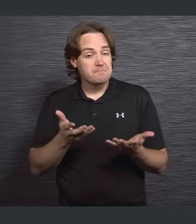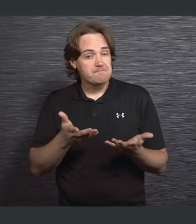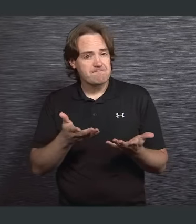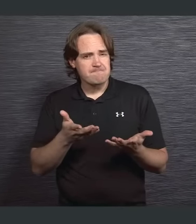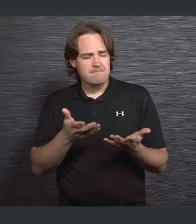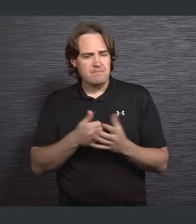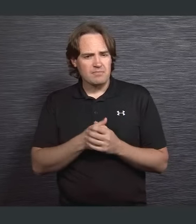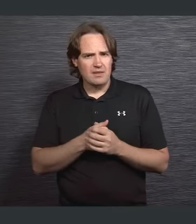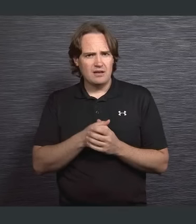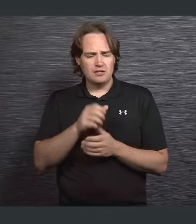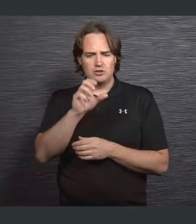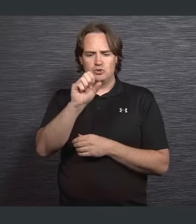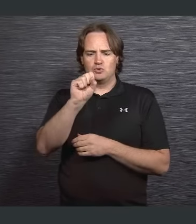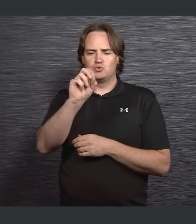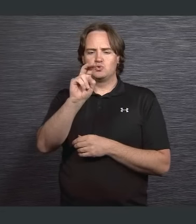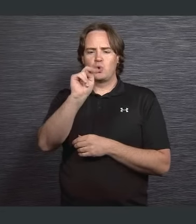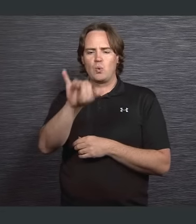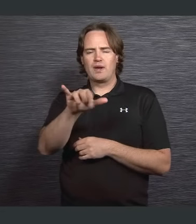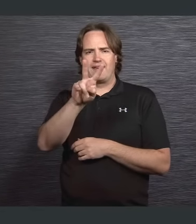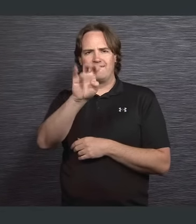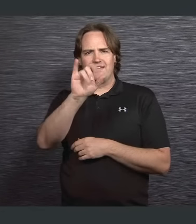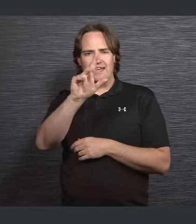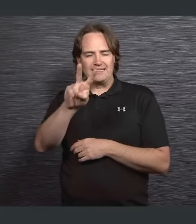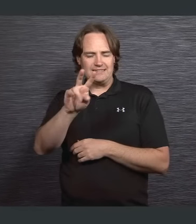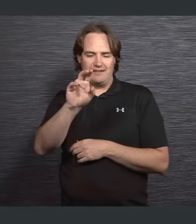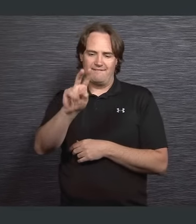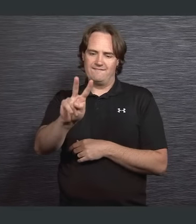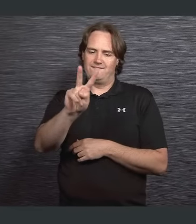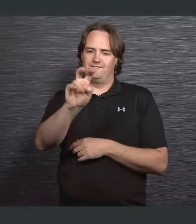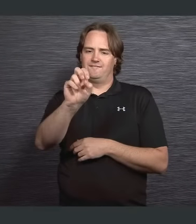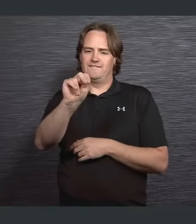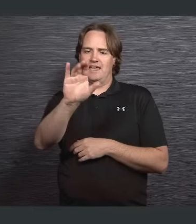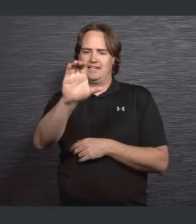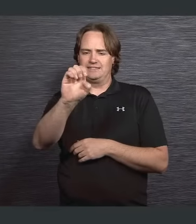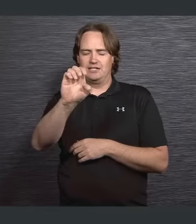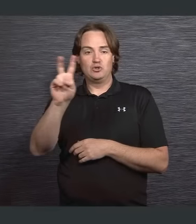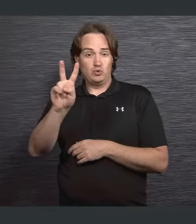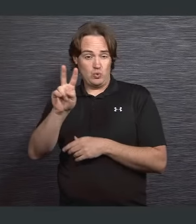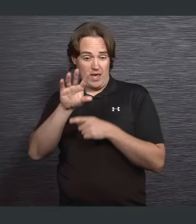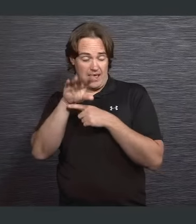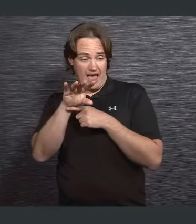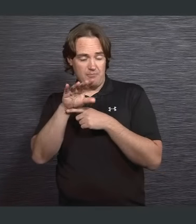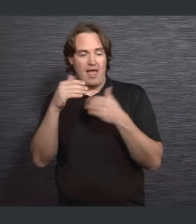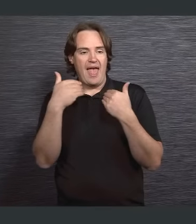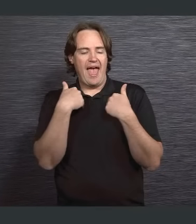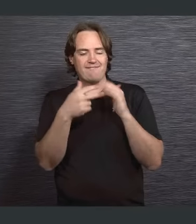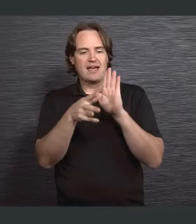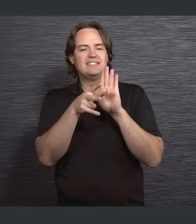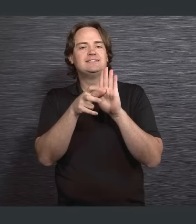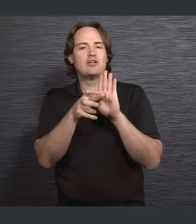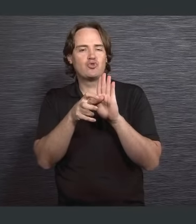so the Sony VENICE 2 camera has as a detachable sensor, which is the-- it's called the Rialto (VENICE Extension System 2).